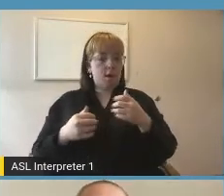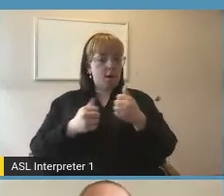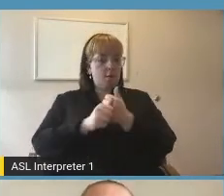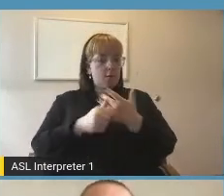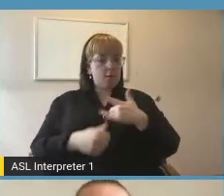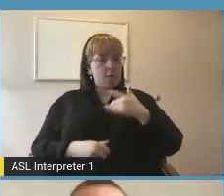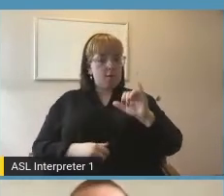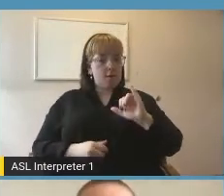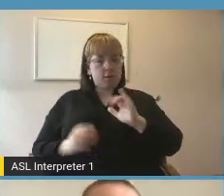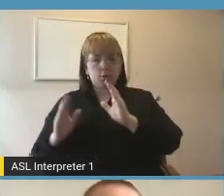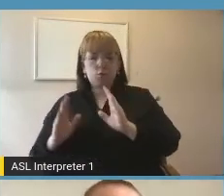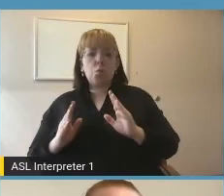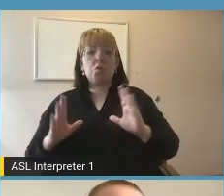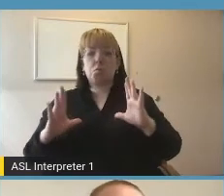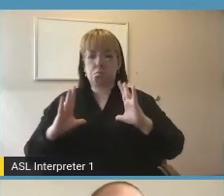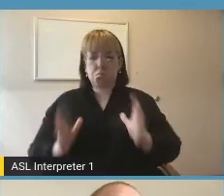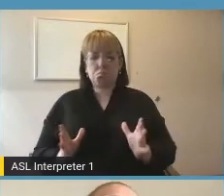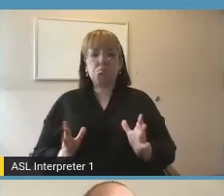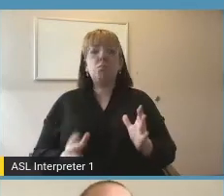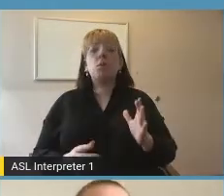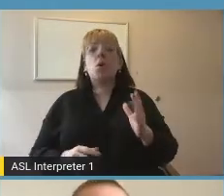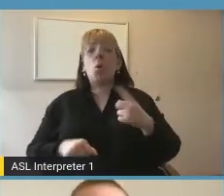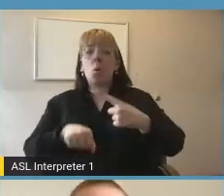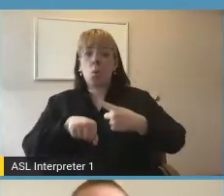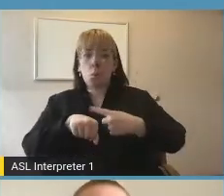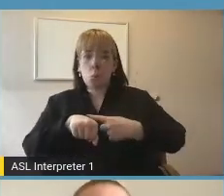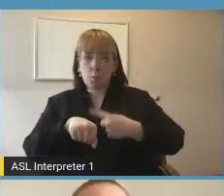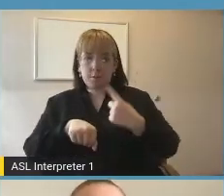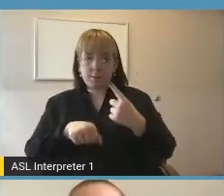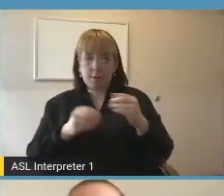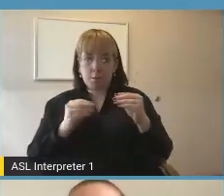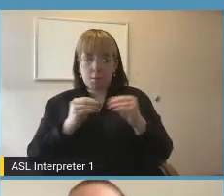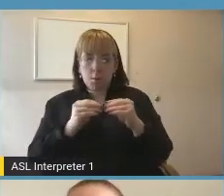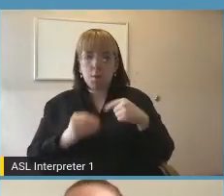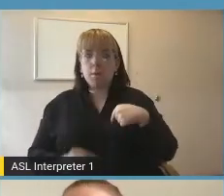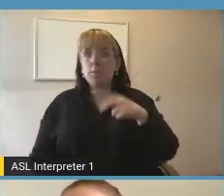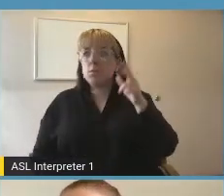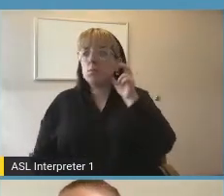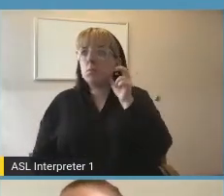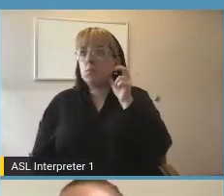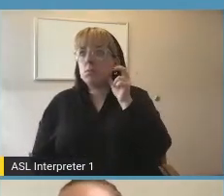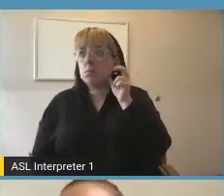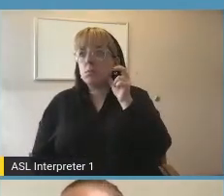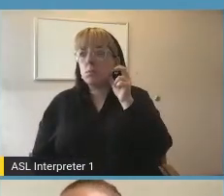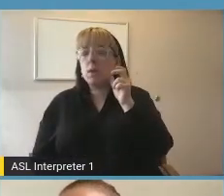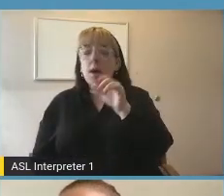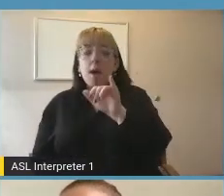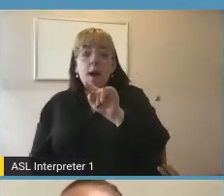I like to listen once more. But first I export it so I can listen in iTunes or on my phone